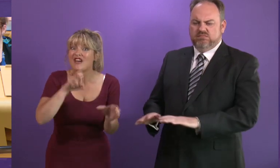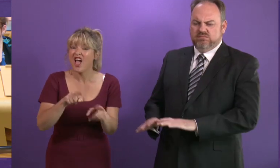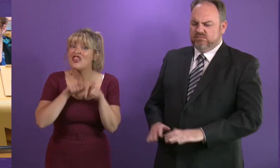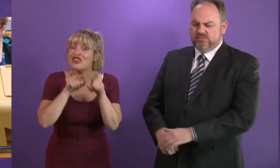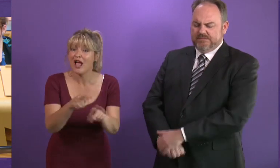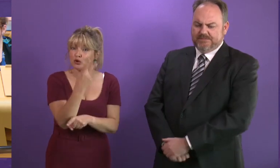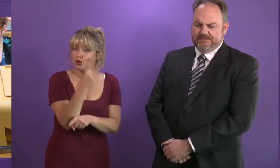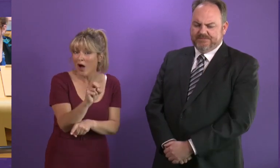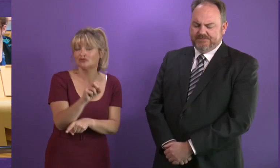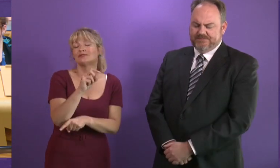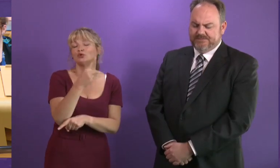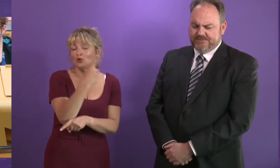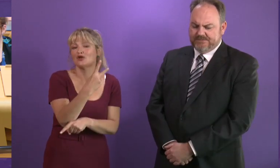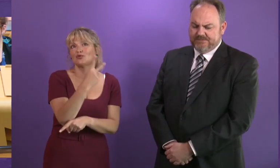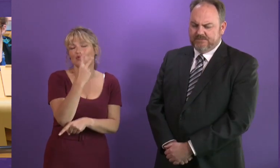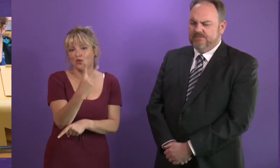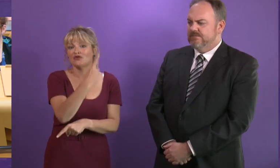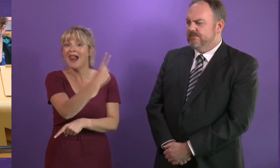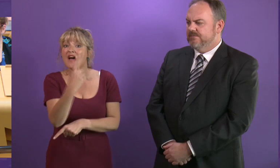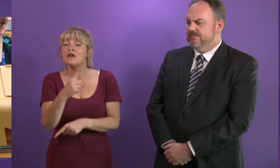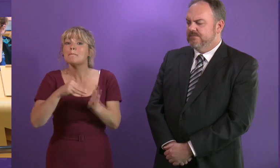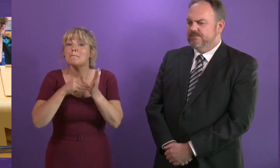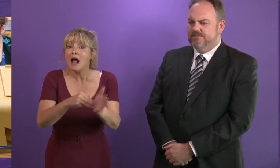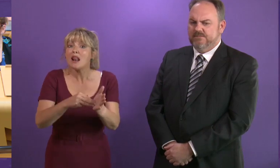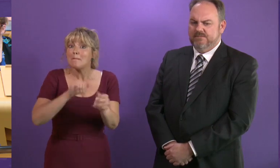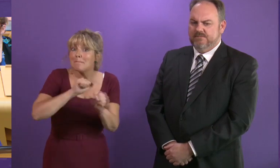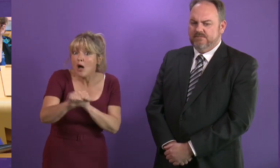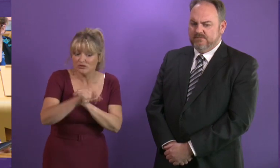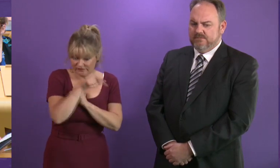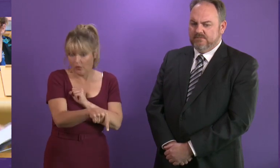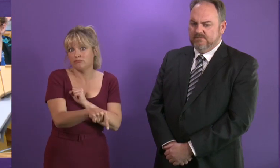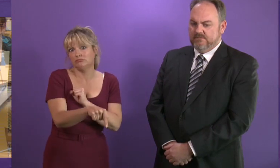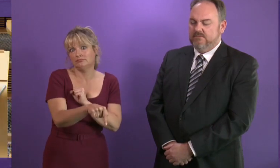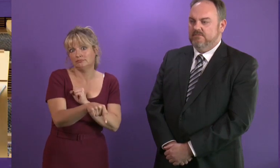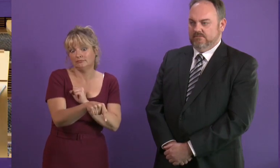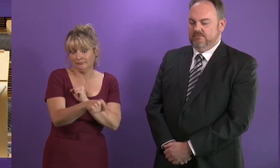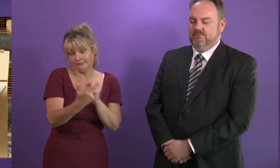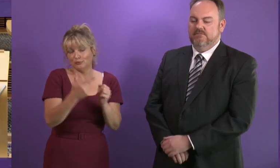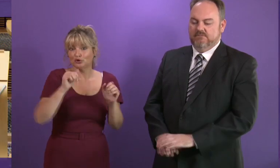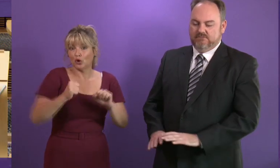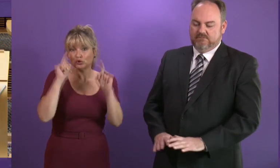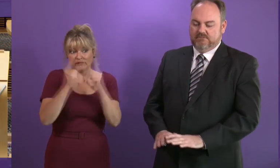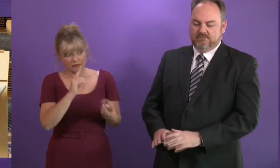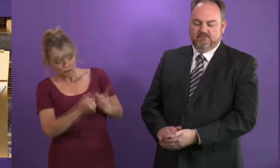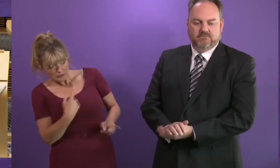I do not know whether Richard Leonard has anything to say about any of that. Richard Leonard: